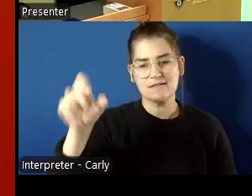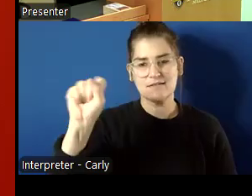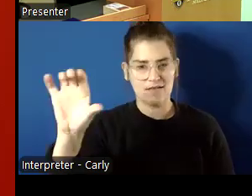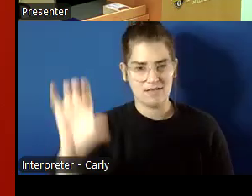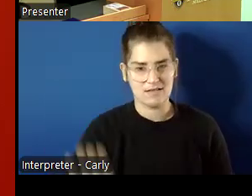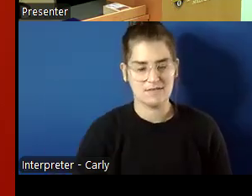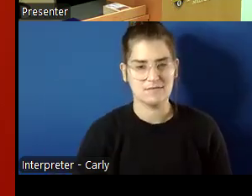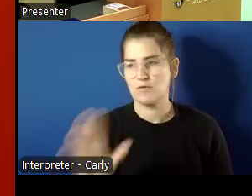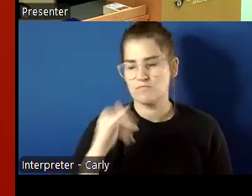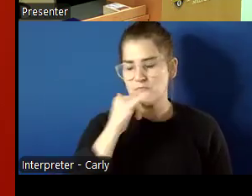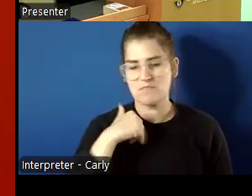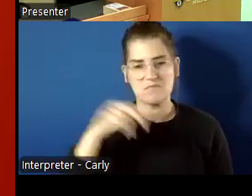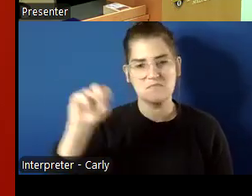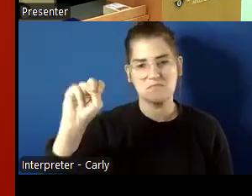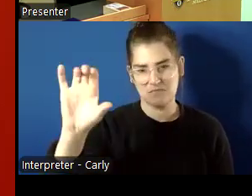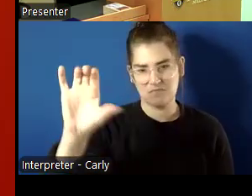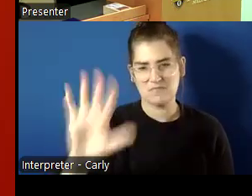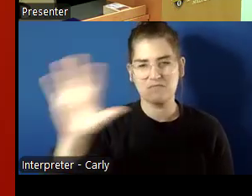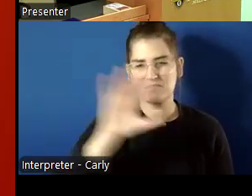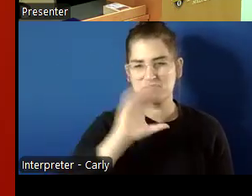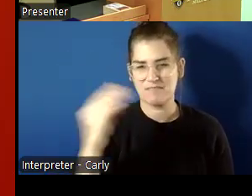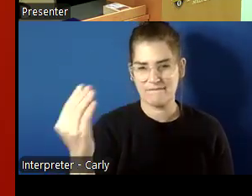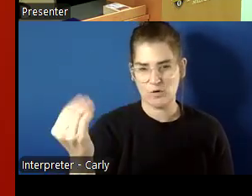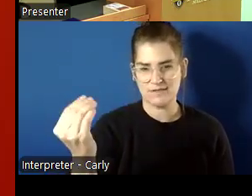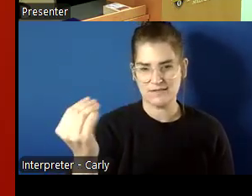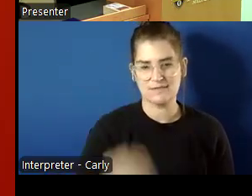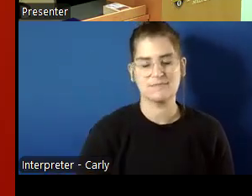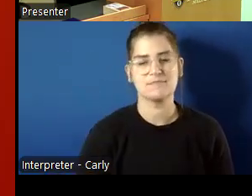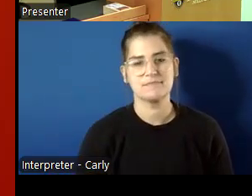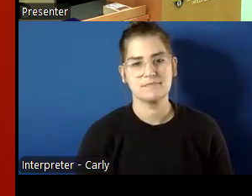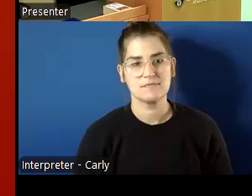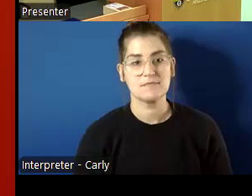excuse me, North Carolina when she was about 14. She was uh coming from Pittsburgh, Pennsylvania,